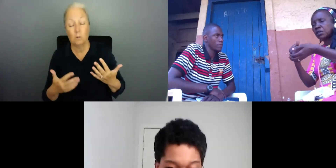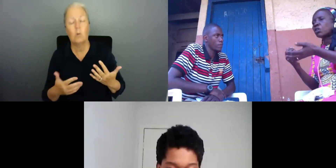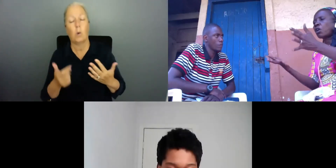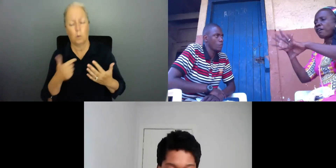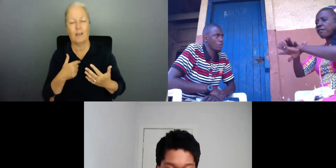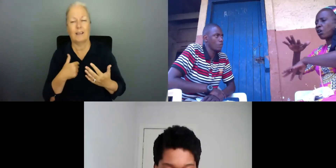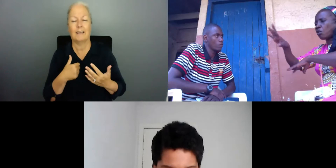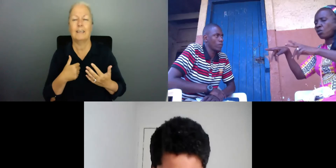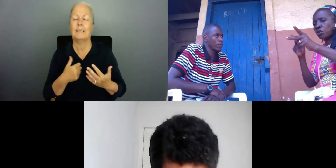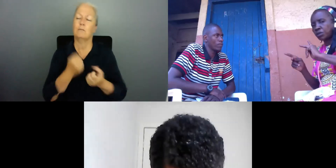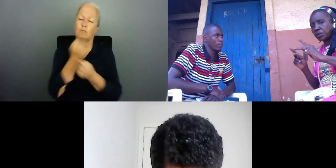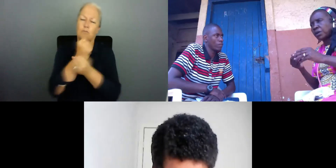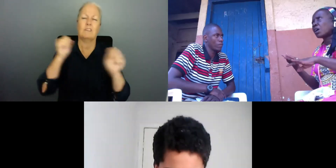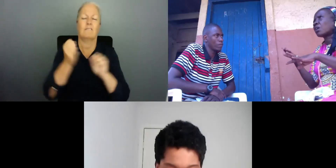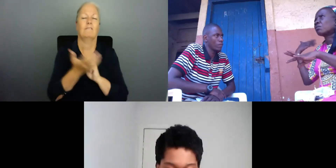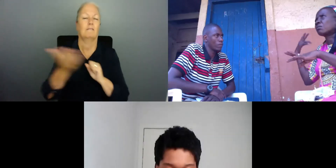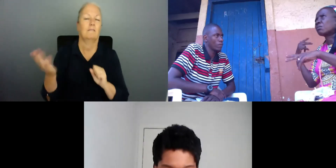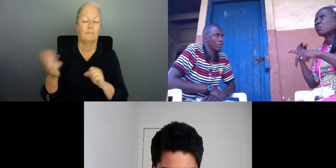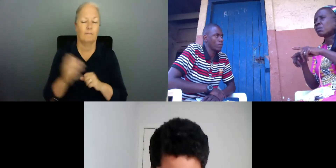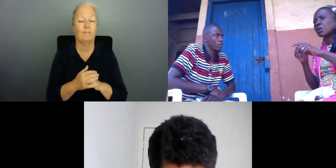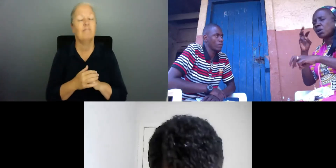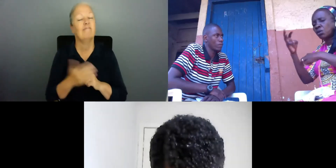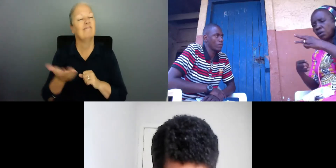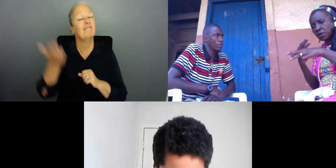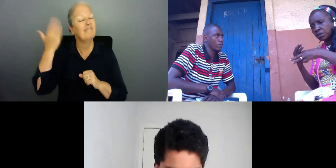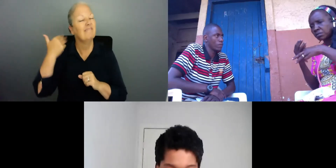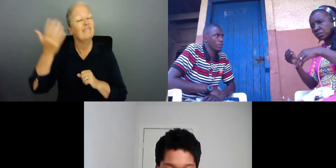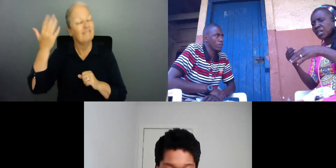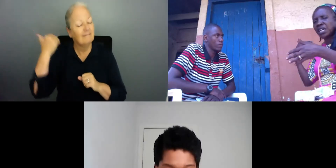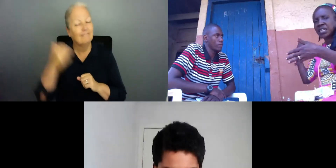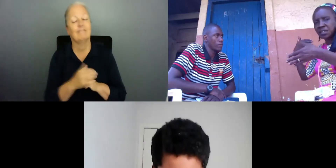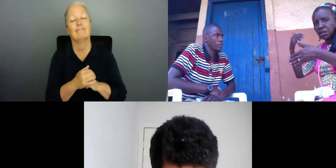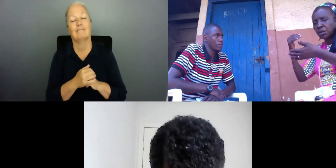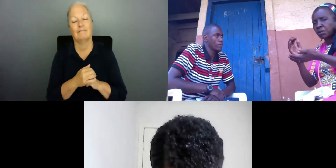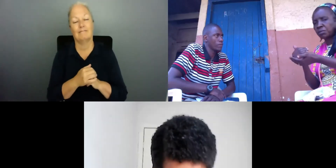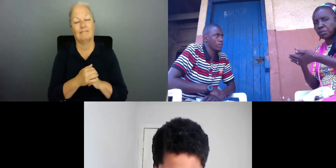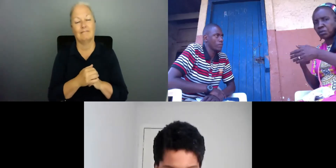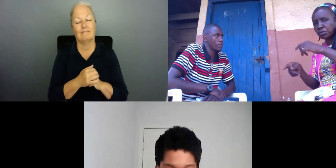time ago a men say that the world is spherical and because of that everything we do affect all the